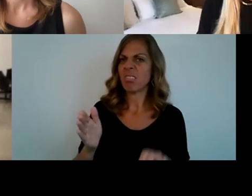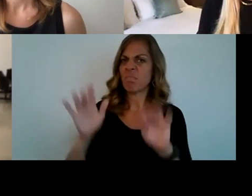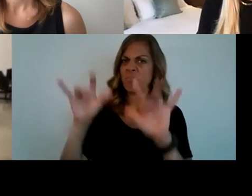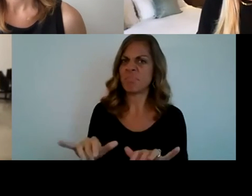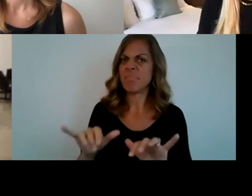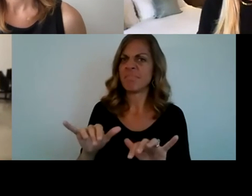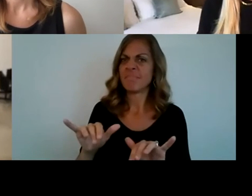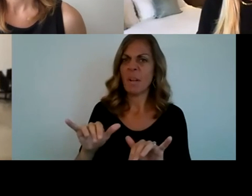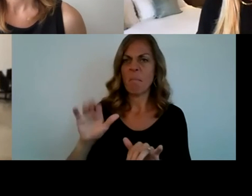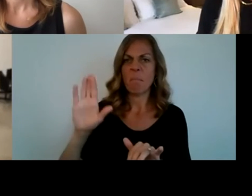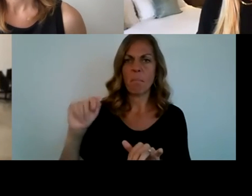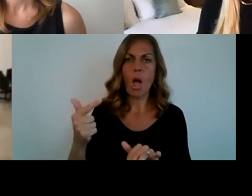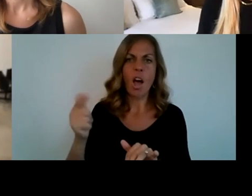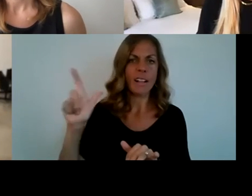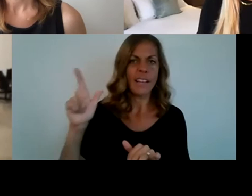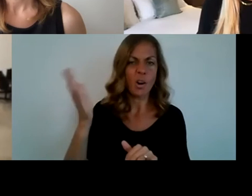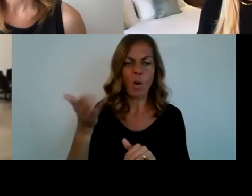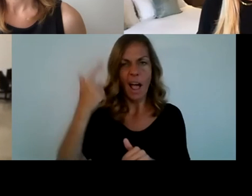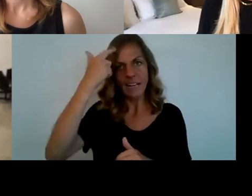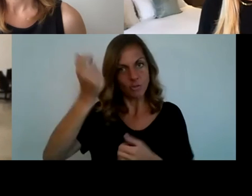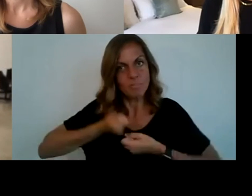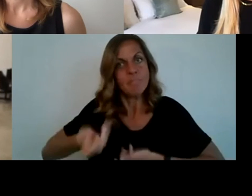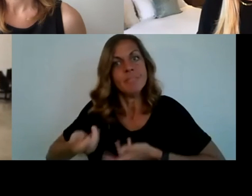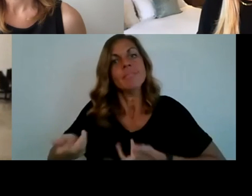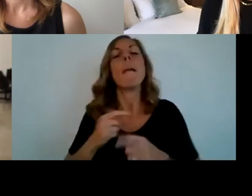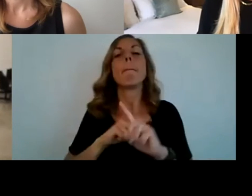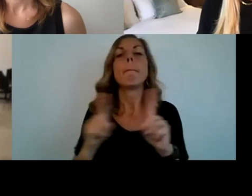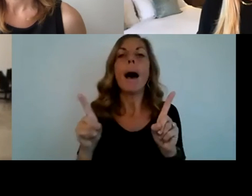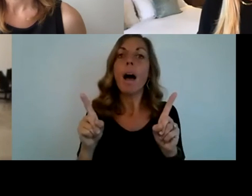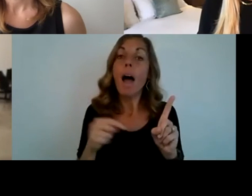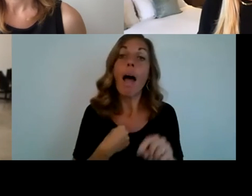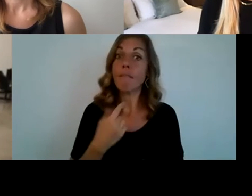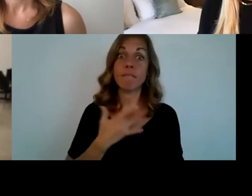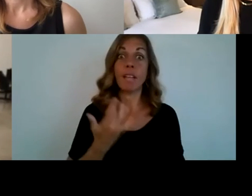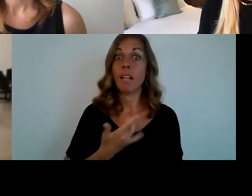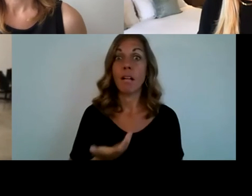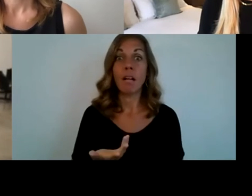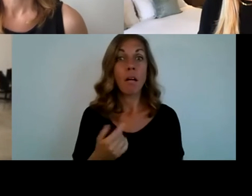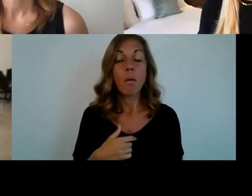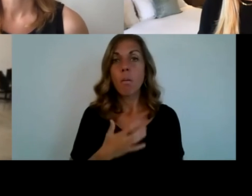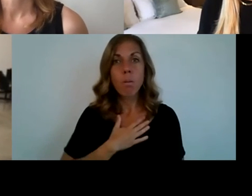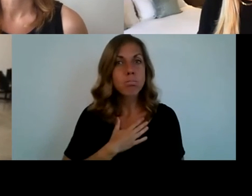head. But I feel really lucky because, you know, we had traditional we had traditional